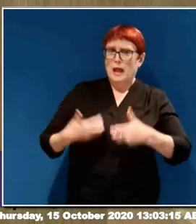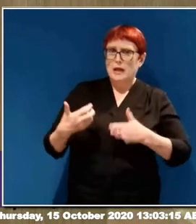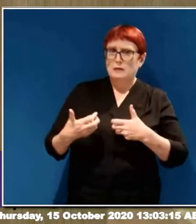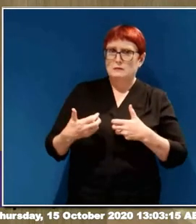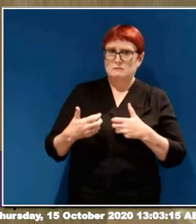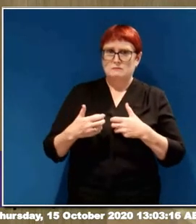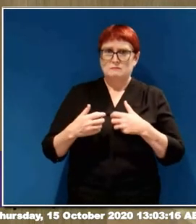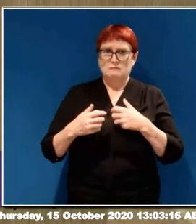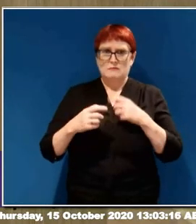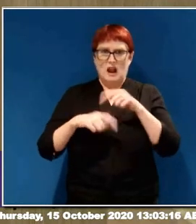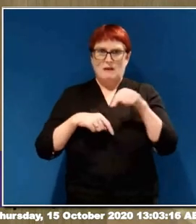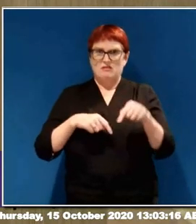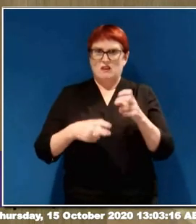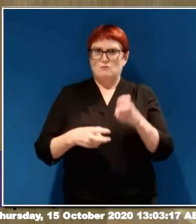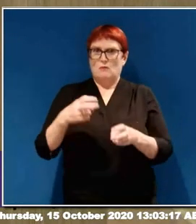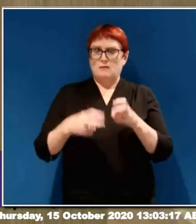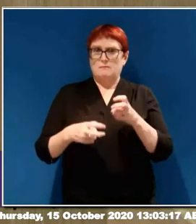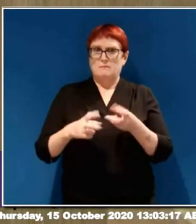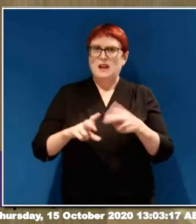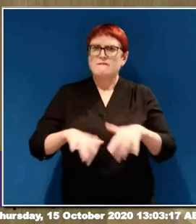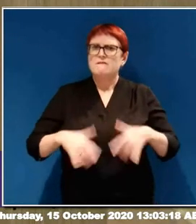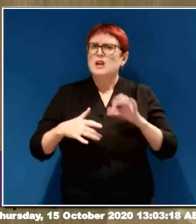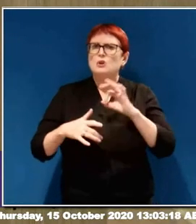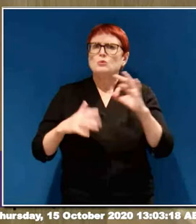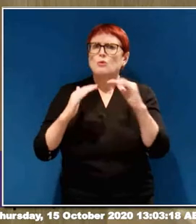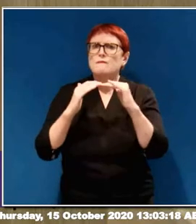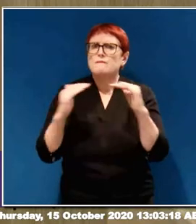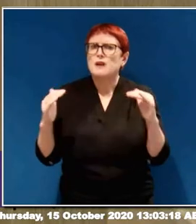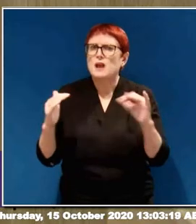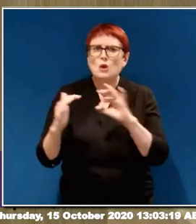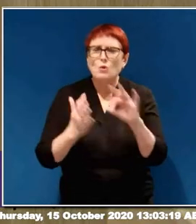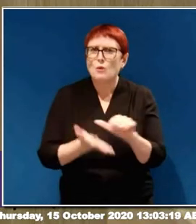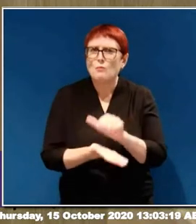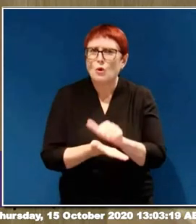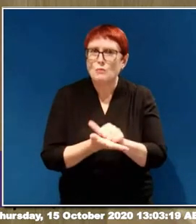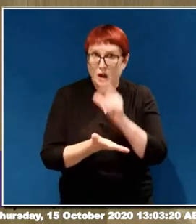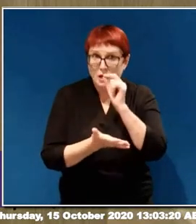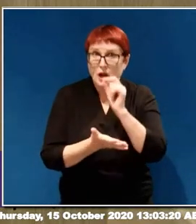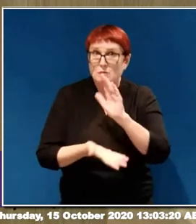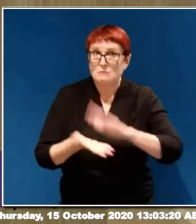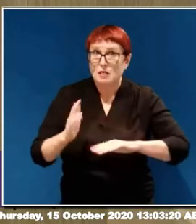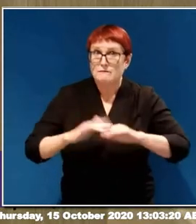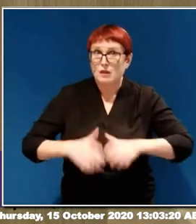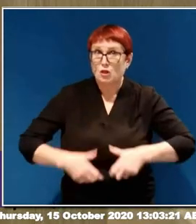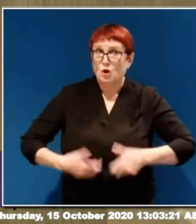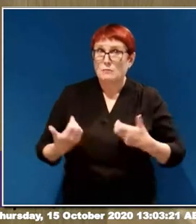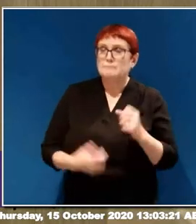it's unfair and inappropriate? Yes, they can come to Region.